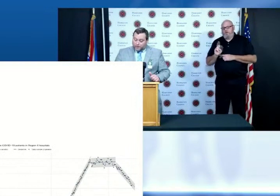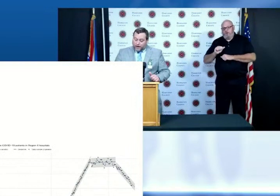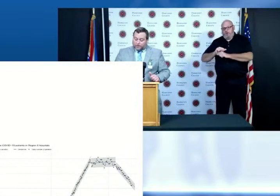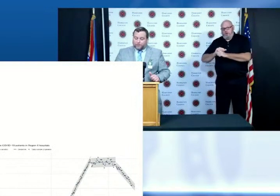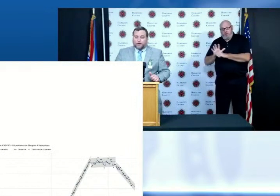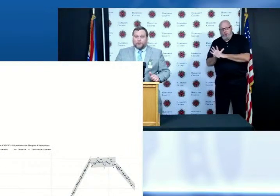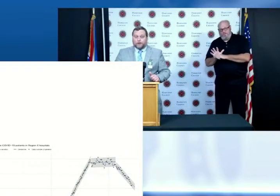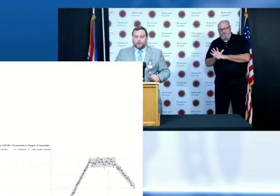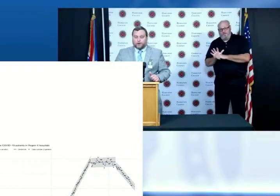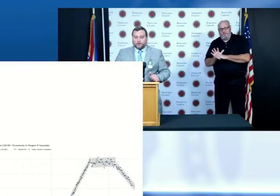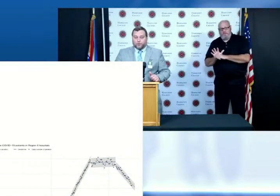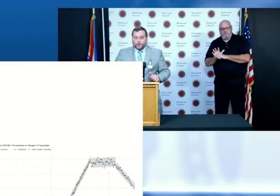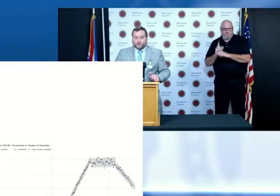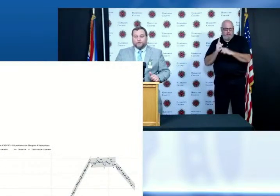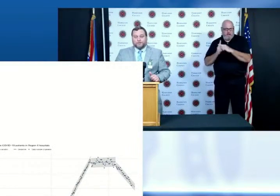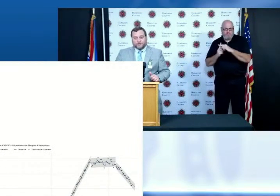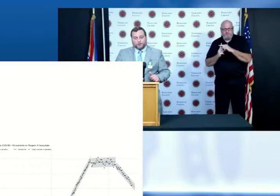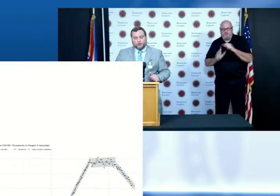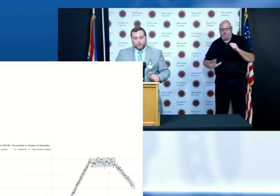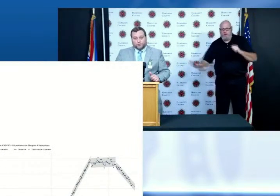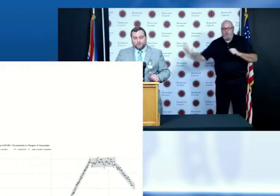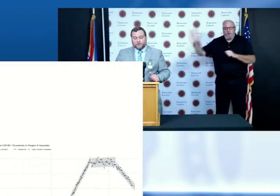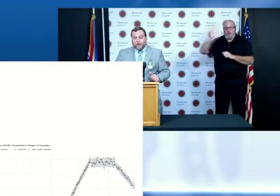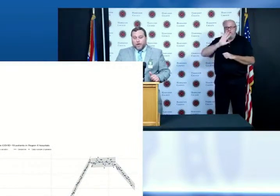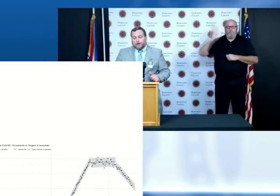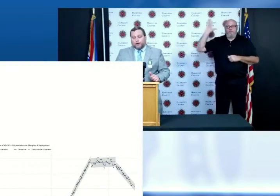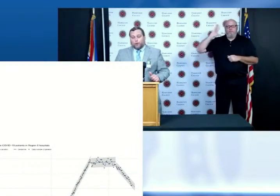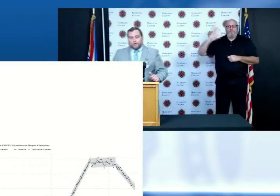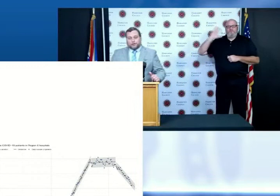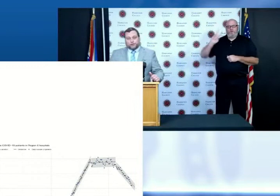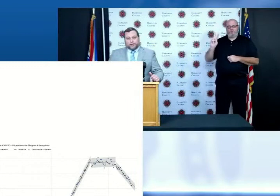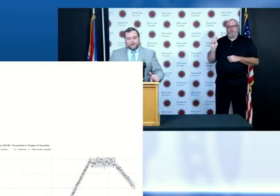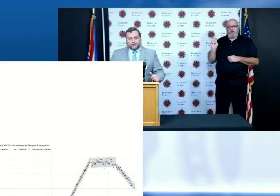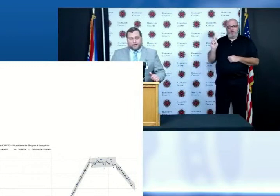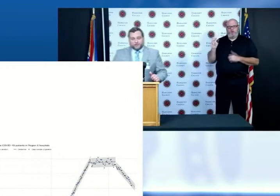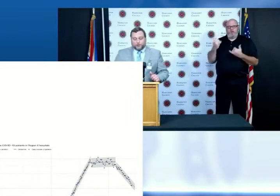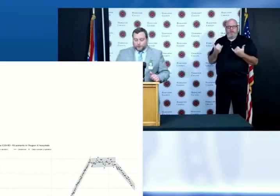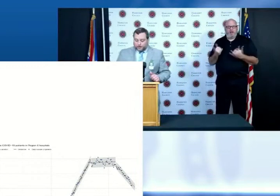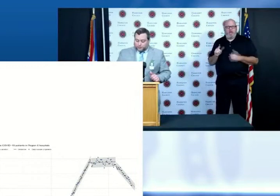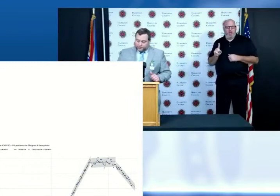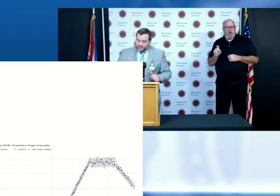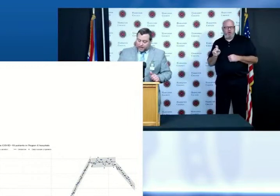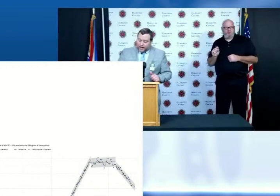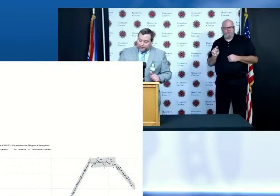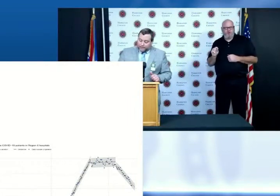are at around 120 so this is good news now the one metric that is not so good was highlighted